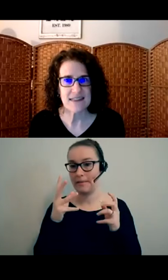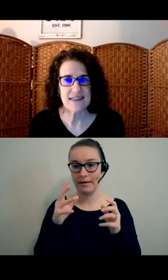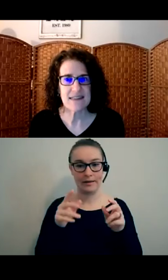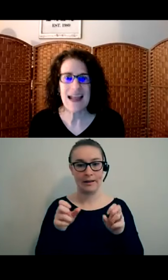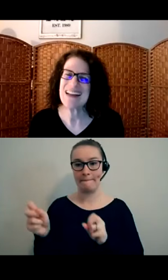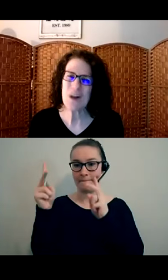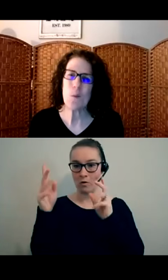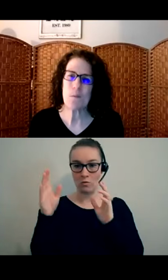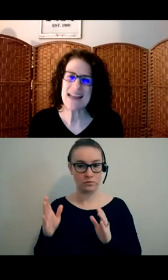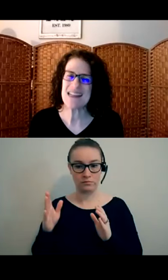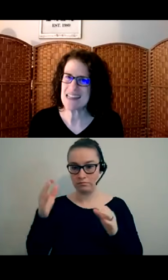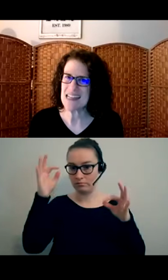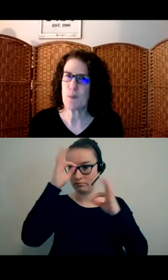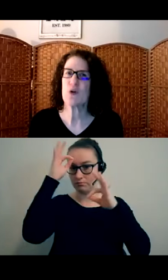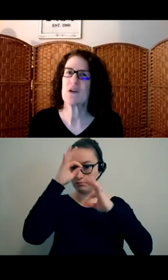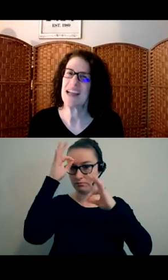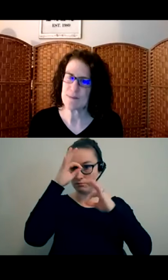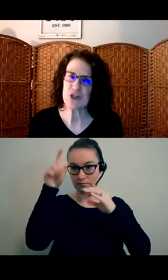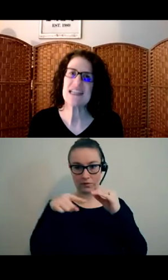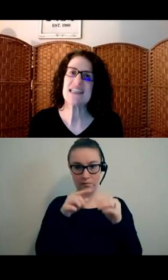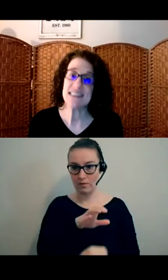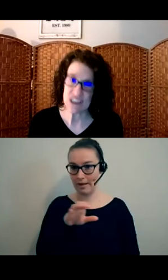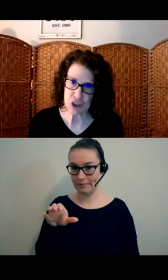and don't make accessible captioning decisions.